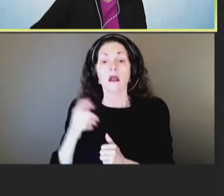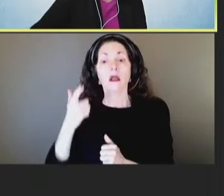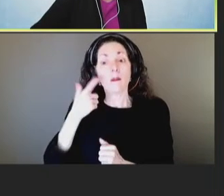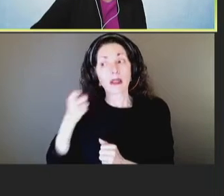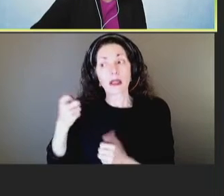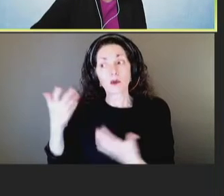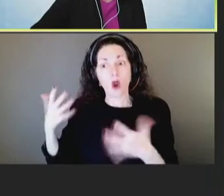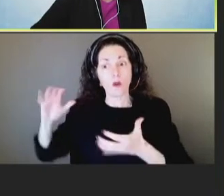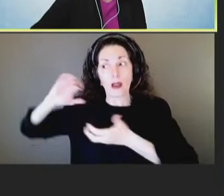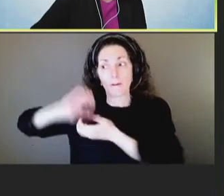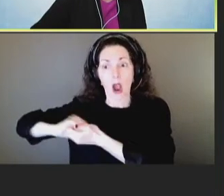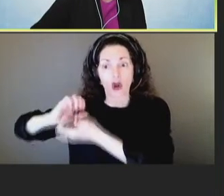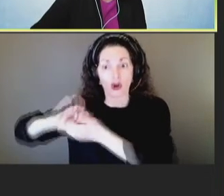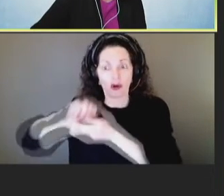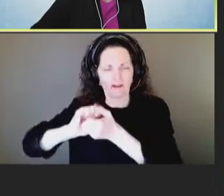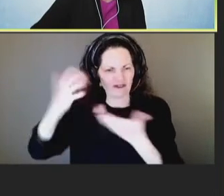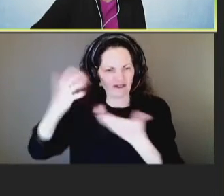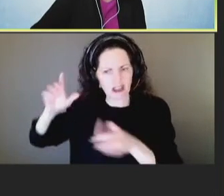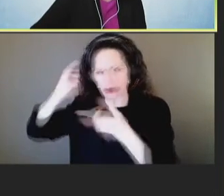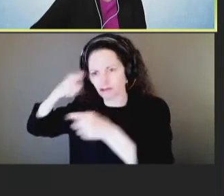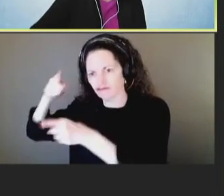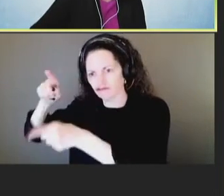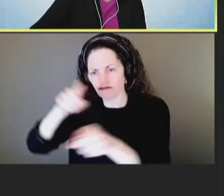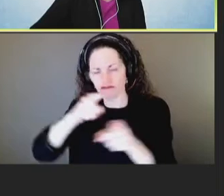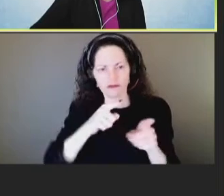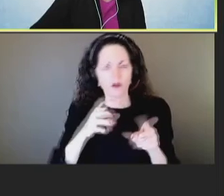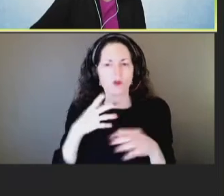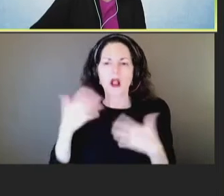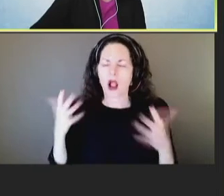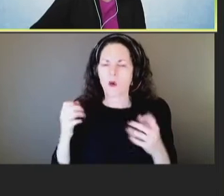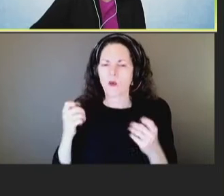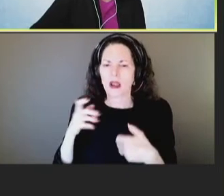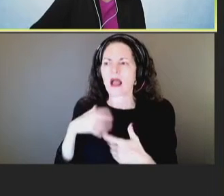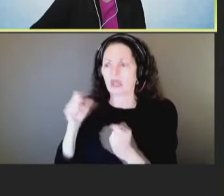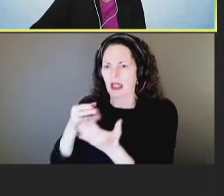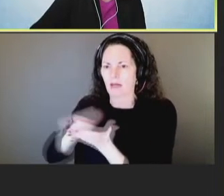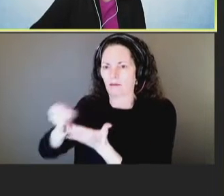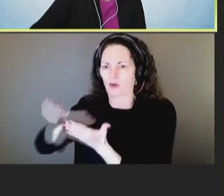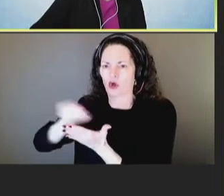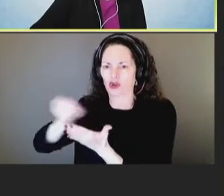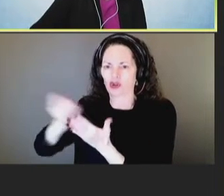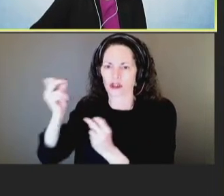that allows us to have expedited procurement of vaccine if needed.